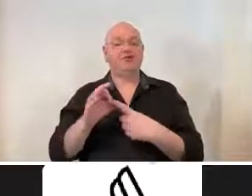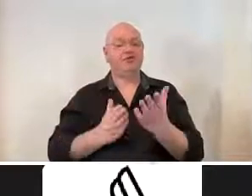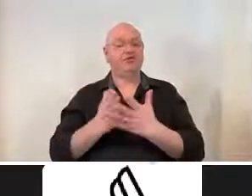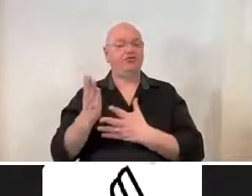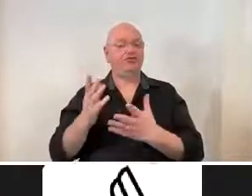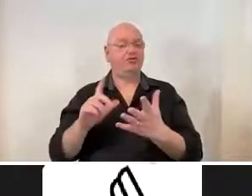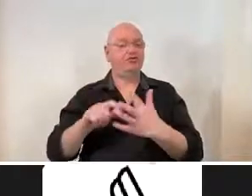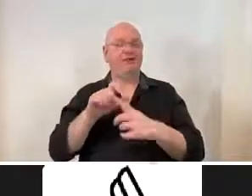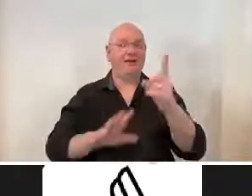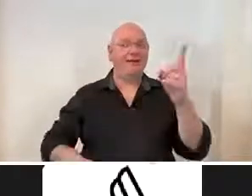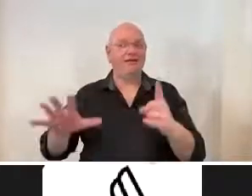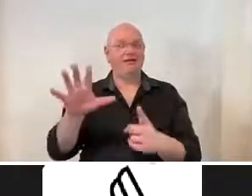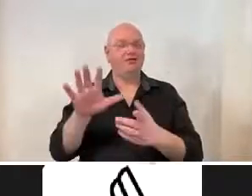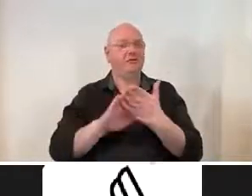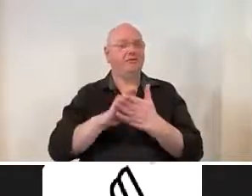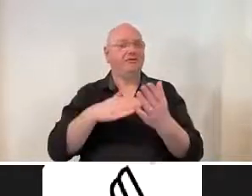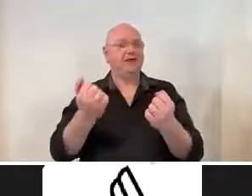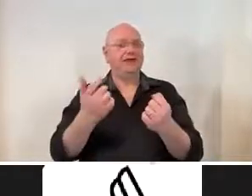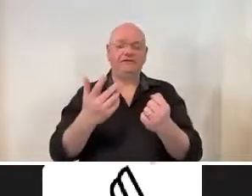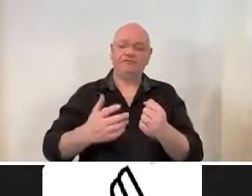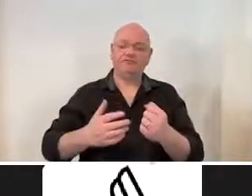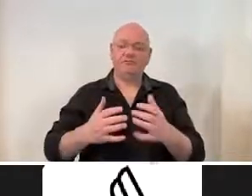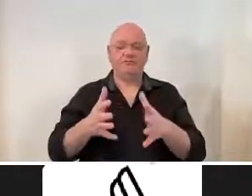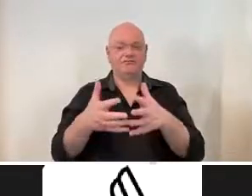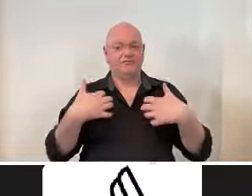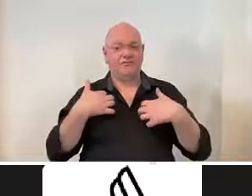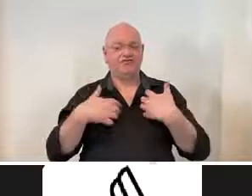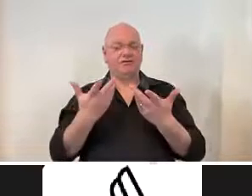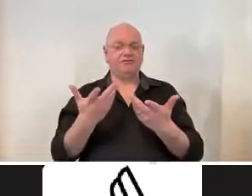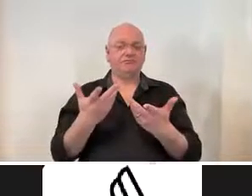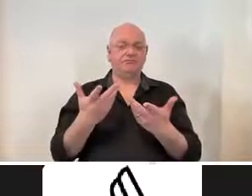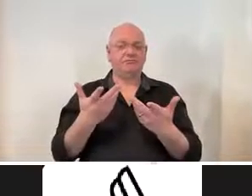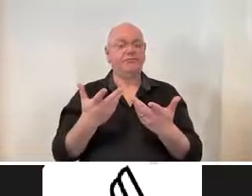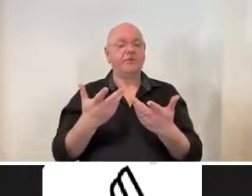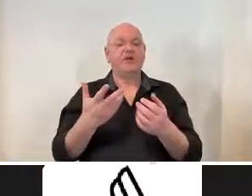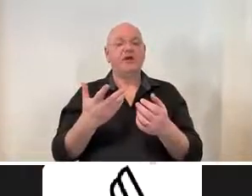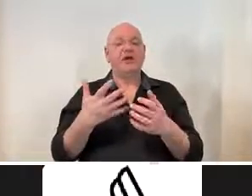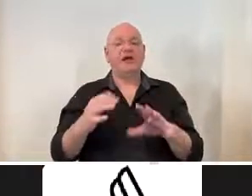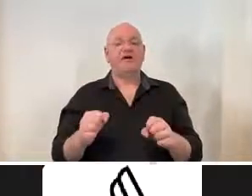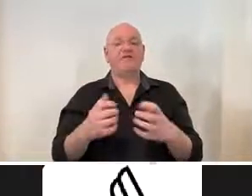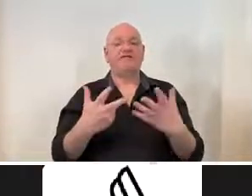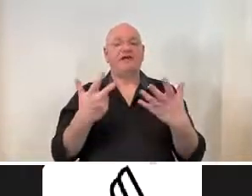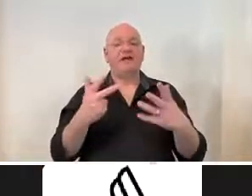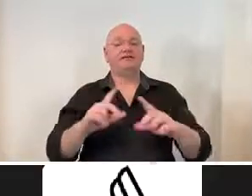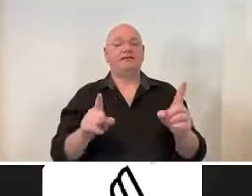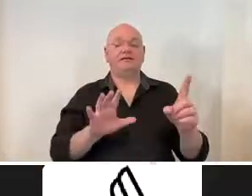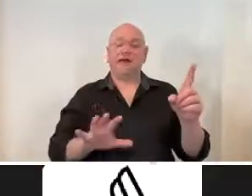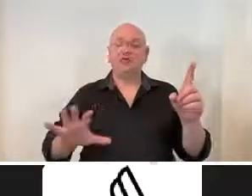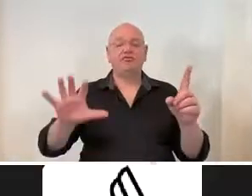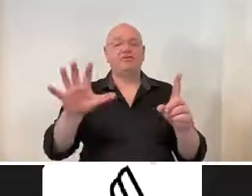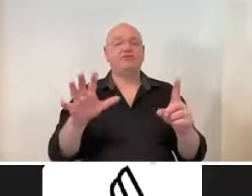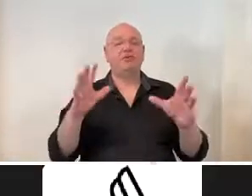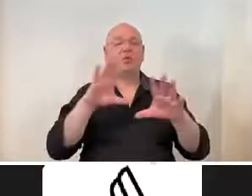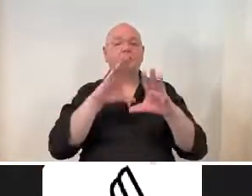In Eastbourne, it was judged by Jo Hill, the director